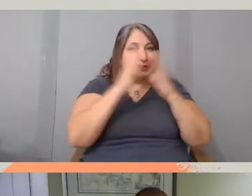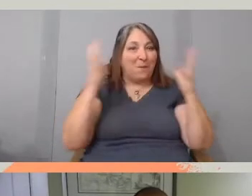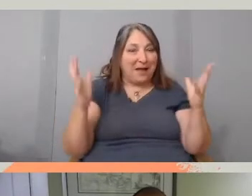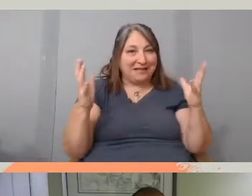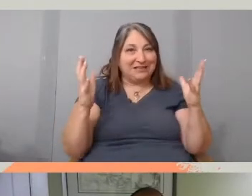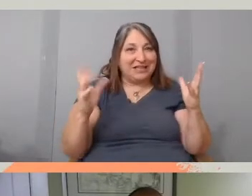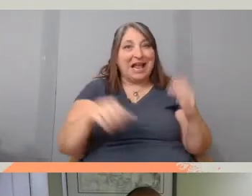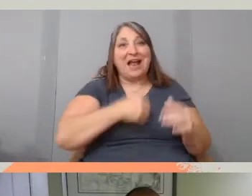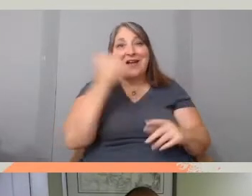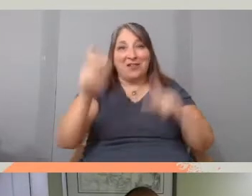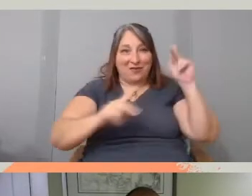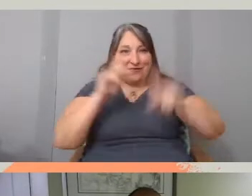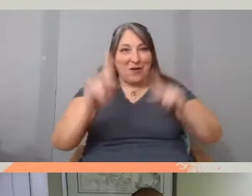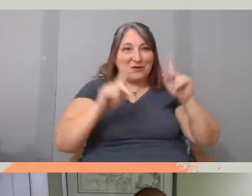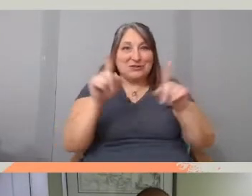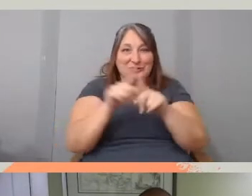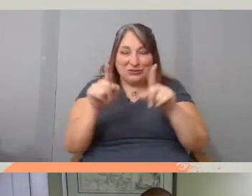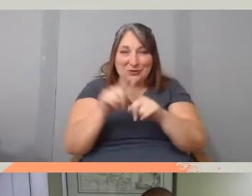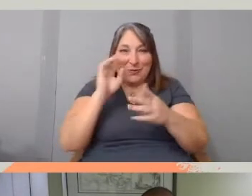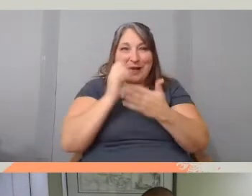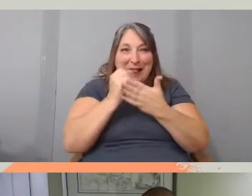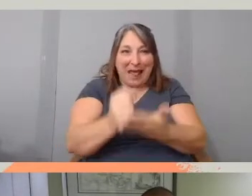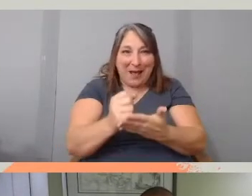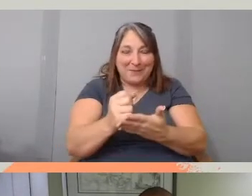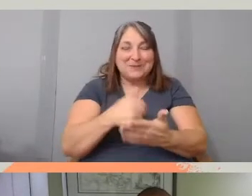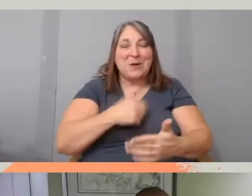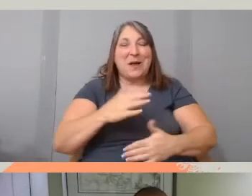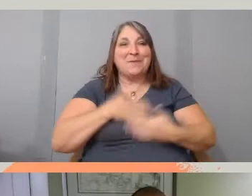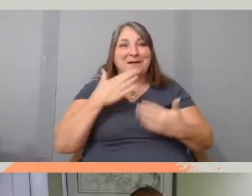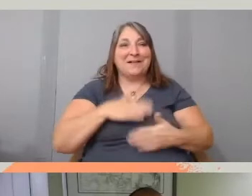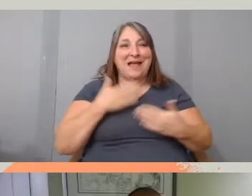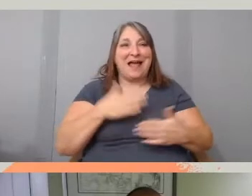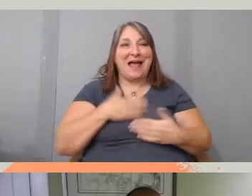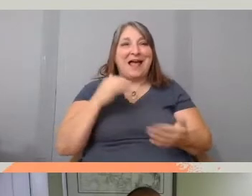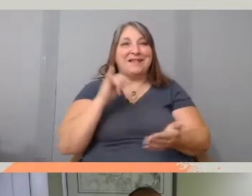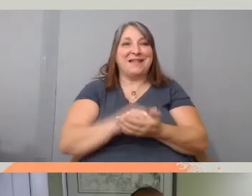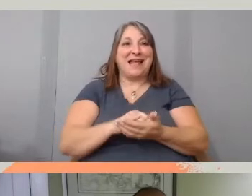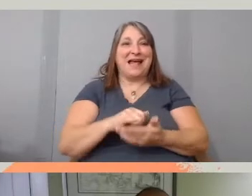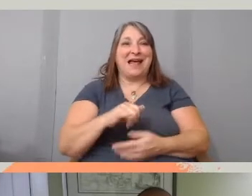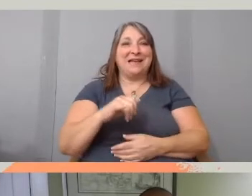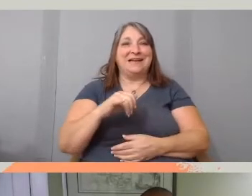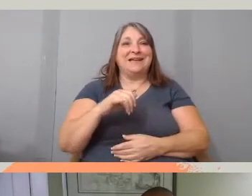and other folks too. So, yeah, I'm really glad that like you had brought up that as an example of yourself.